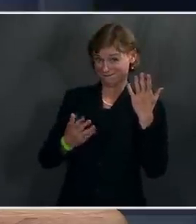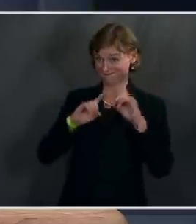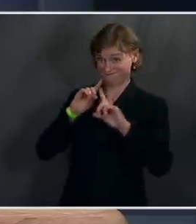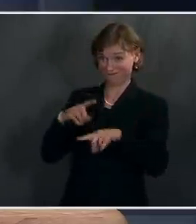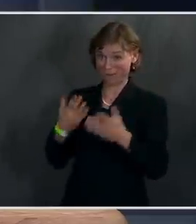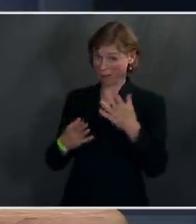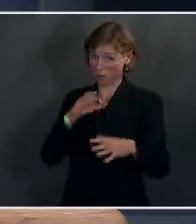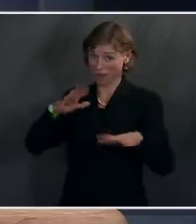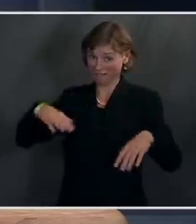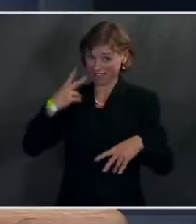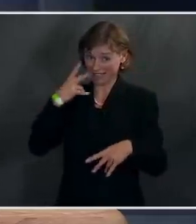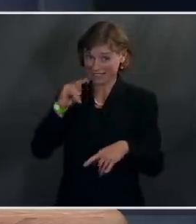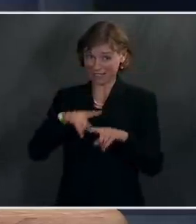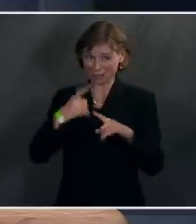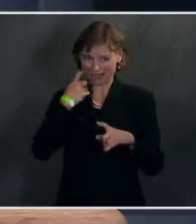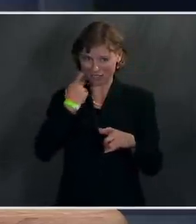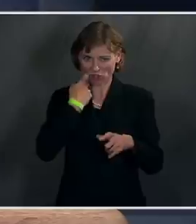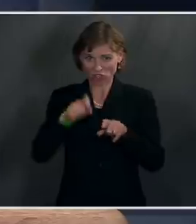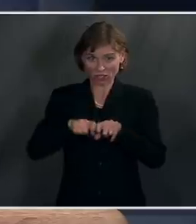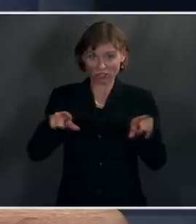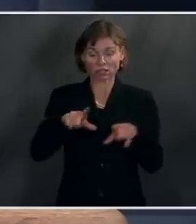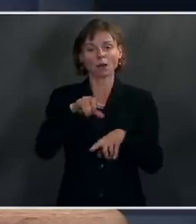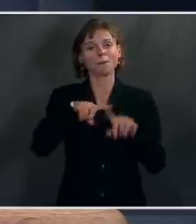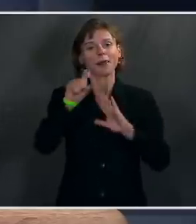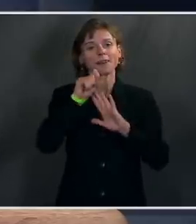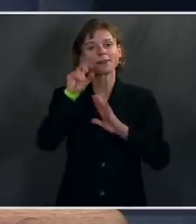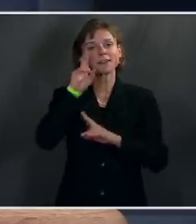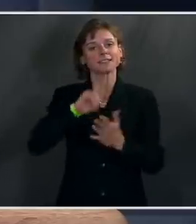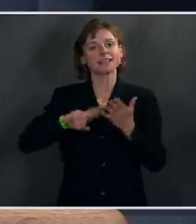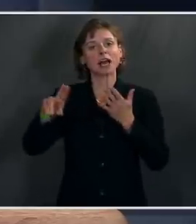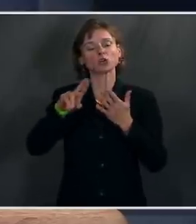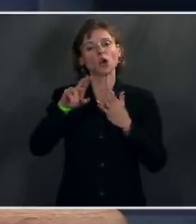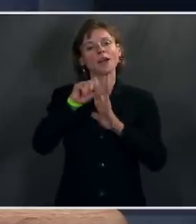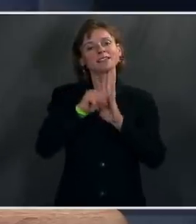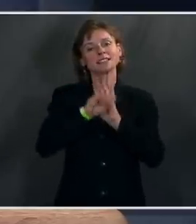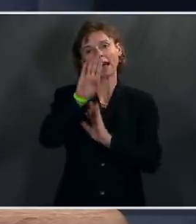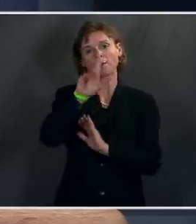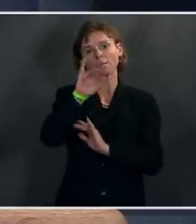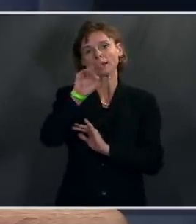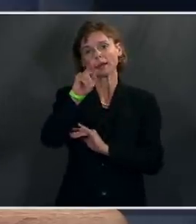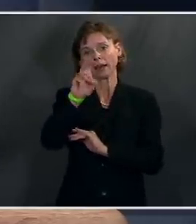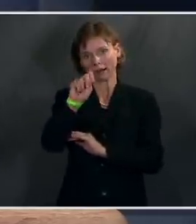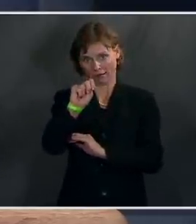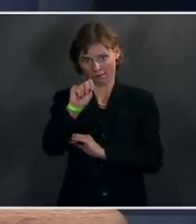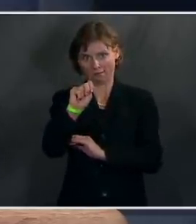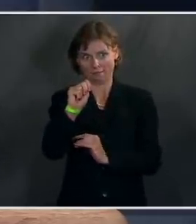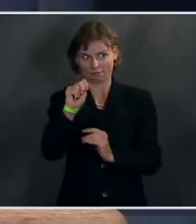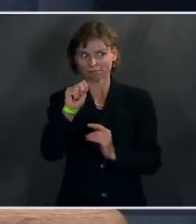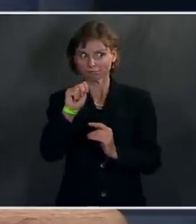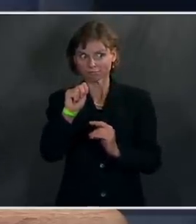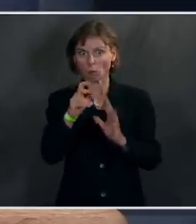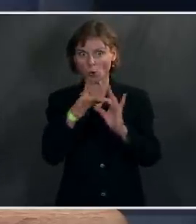but Secretary of State Tony Blinken put out a statement in response to the sentencing.